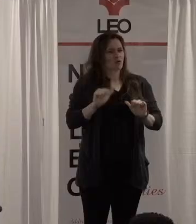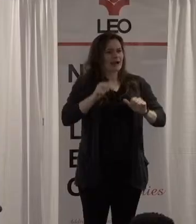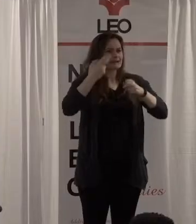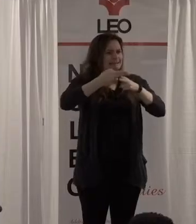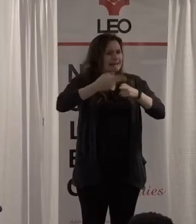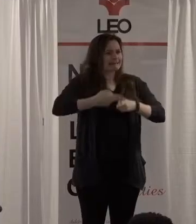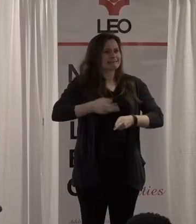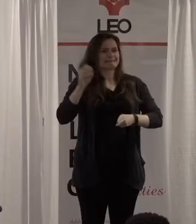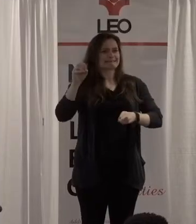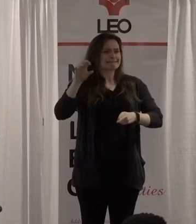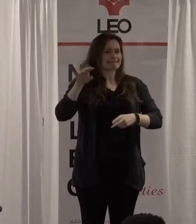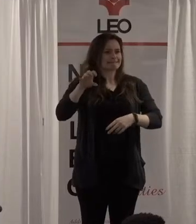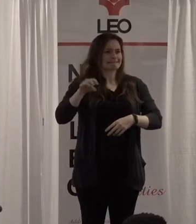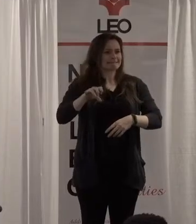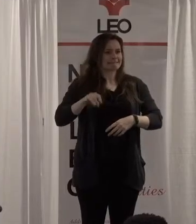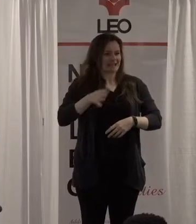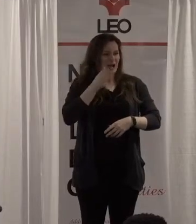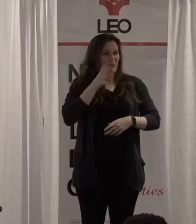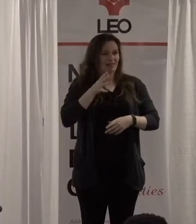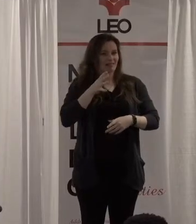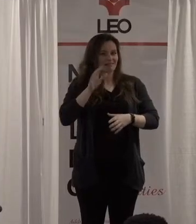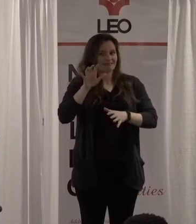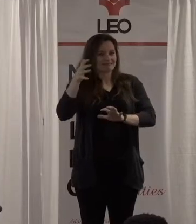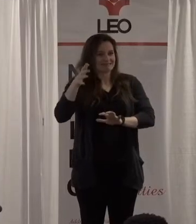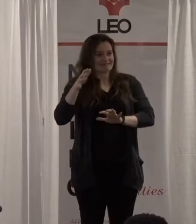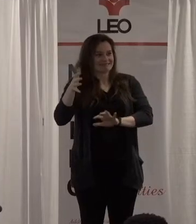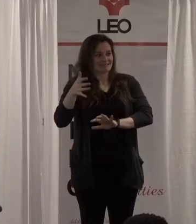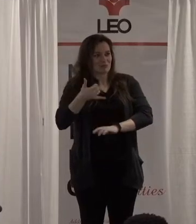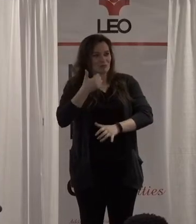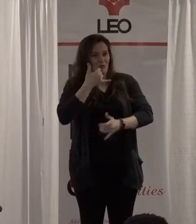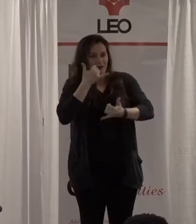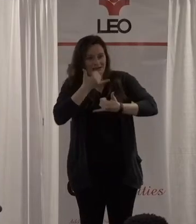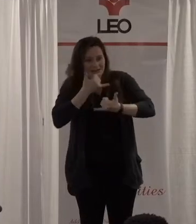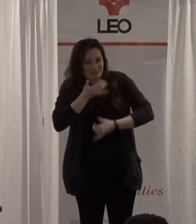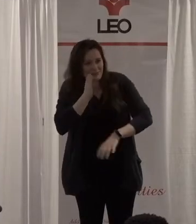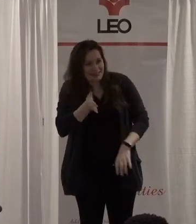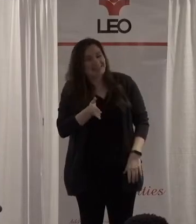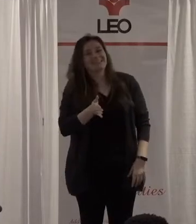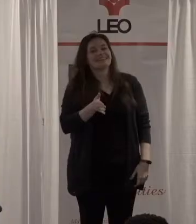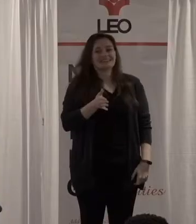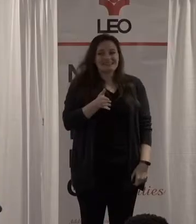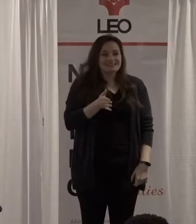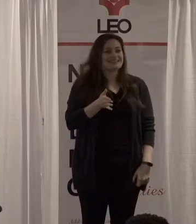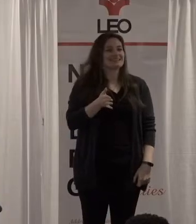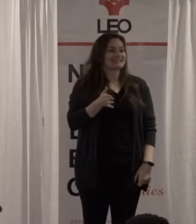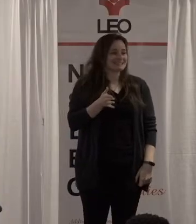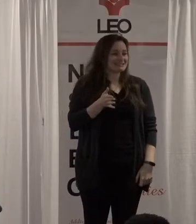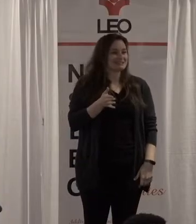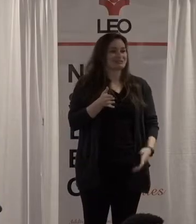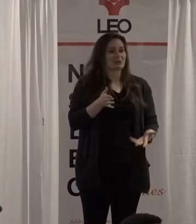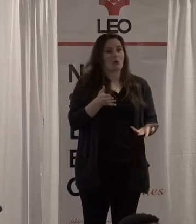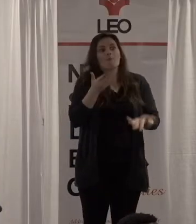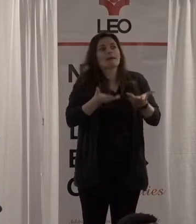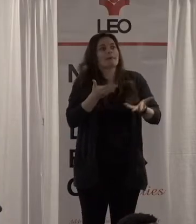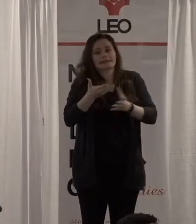I AM GOING TO DO A DISSERVICE TO THOSE WHO I HAVE NEGLECTED OR DID NOT NAME.